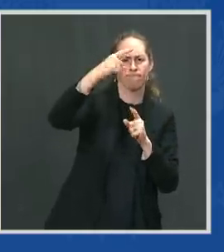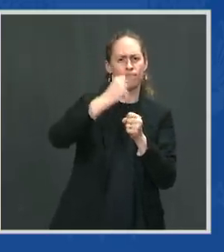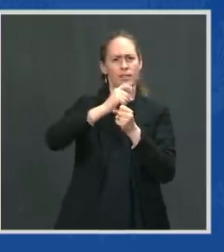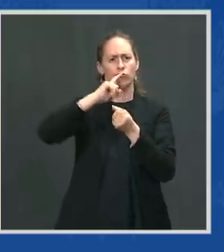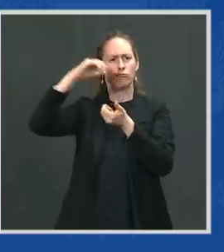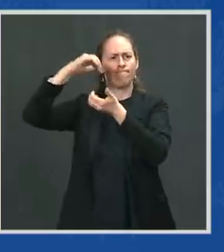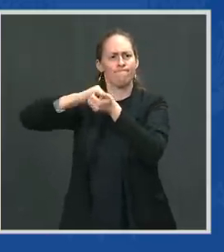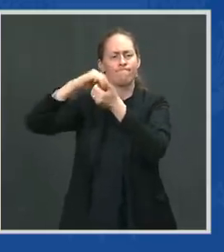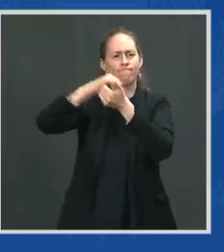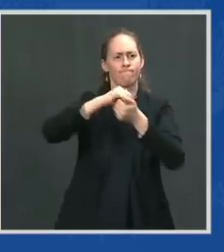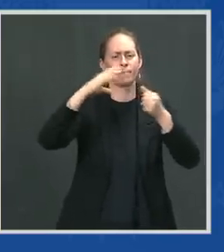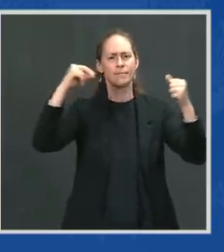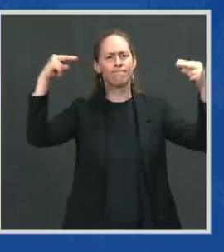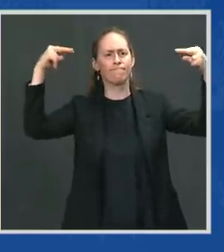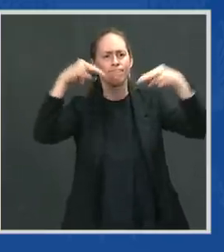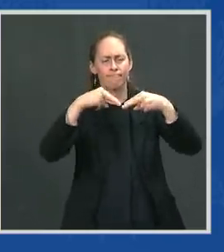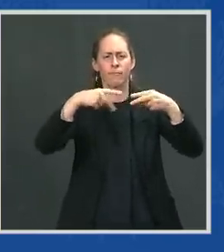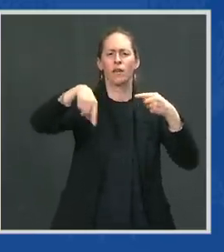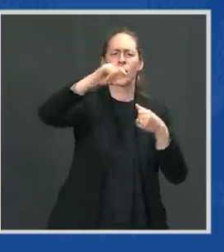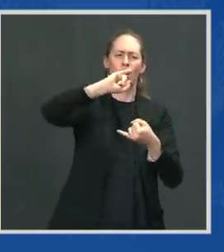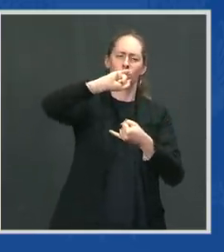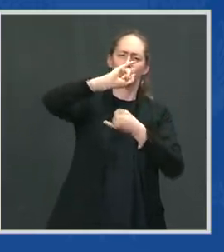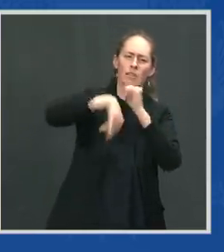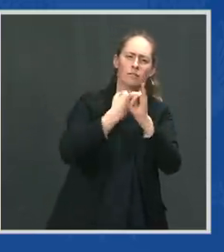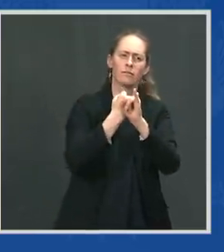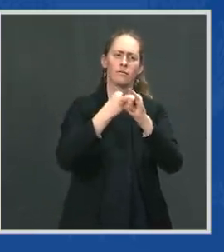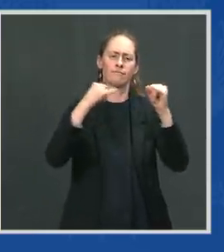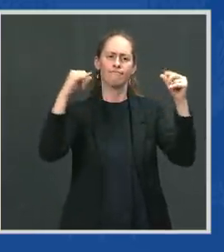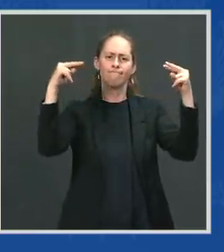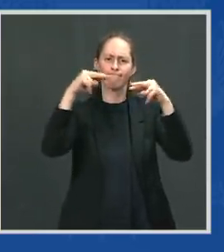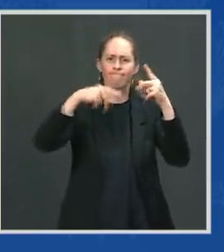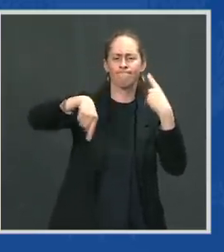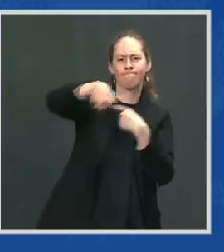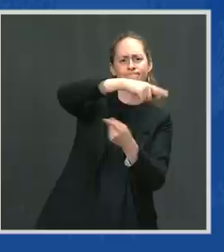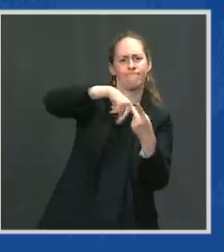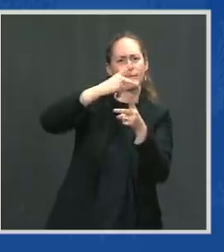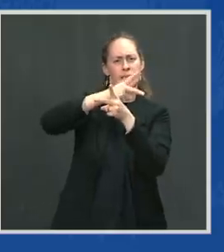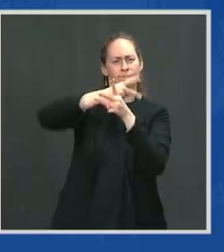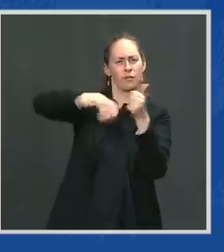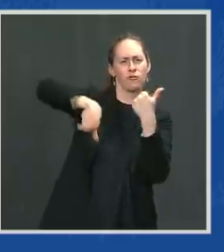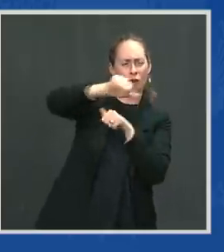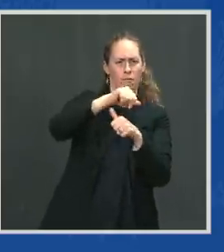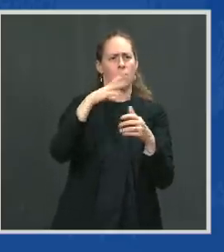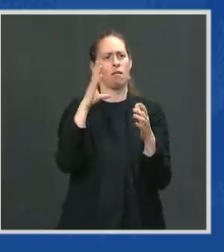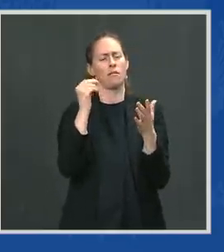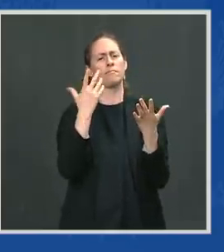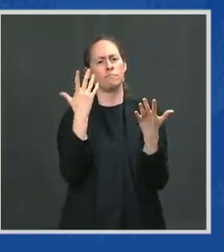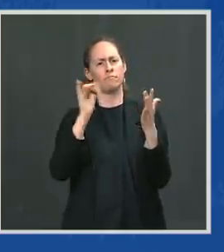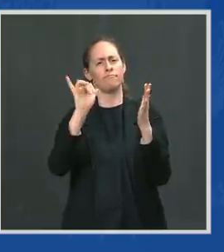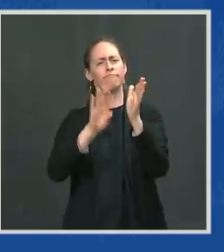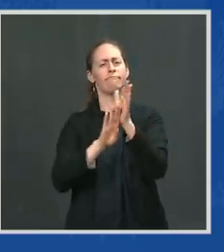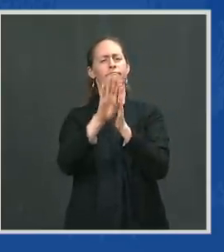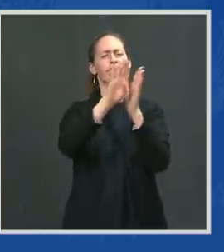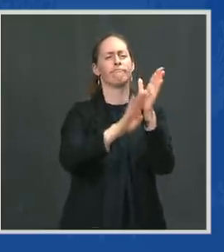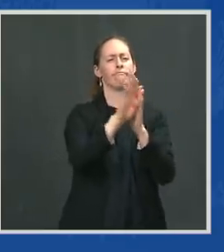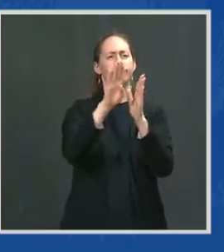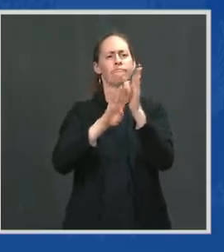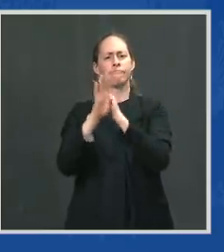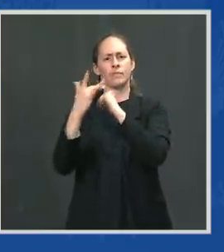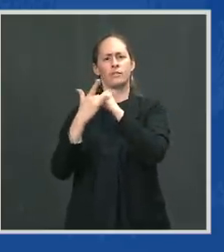that govern cyber threats and emerging technologies that will shape our future are grounded in our democratic values -- values --